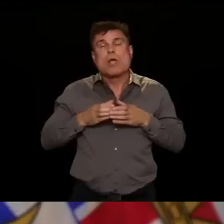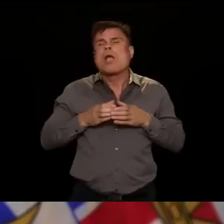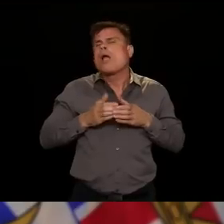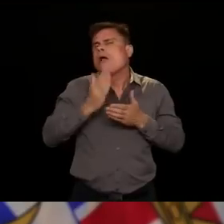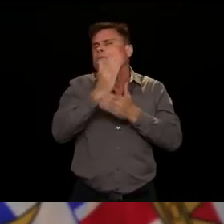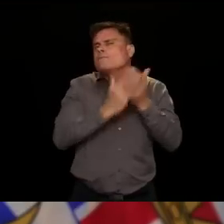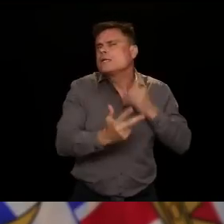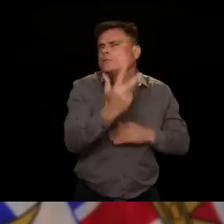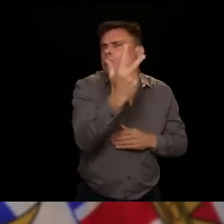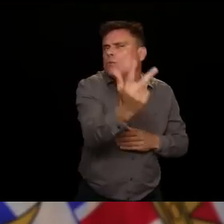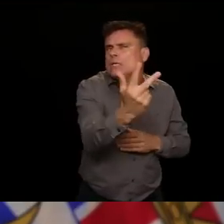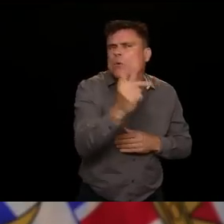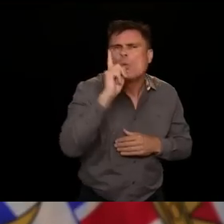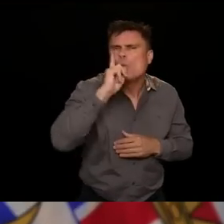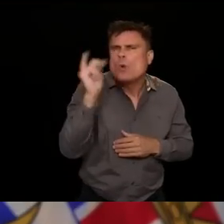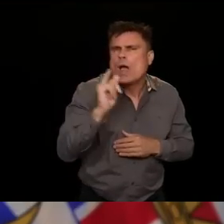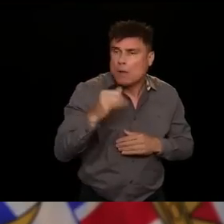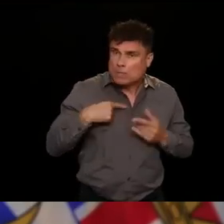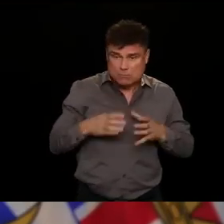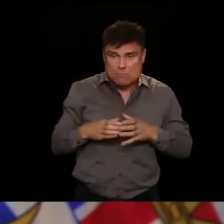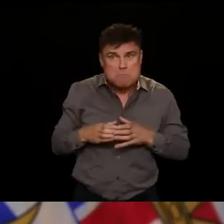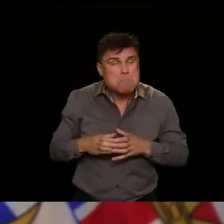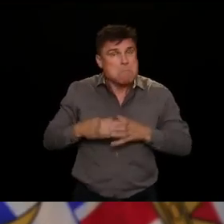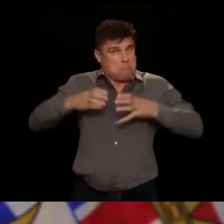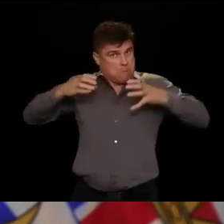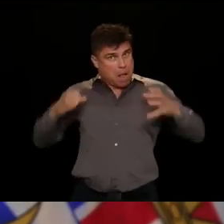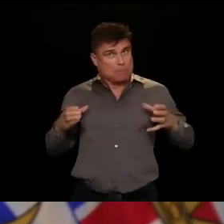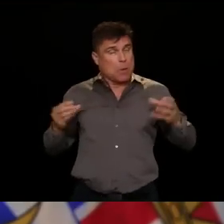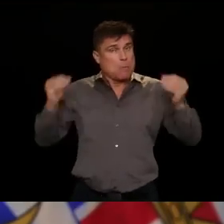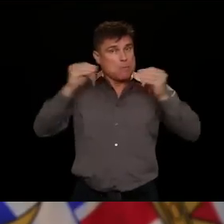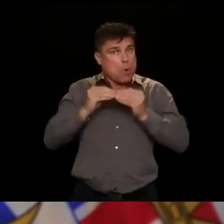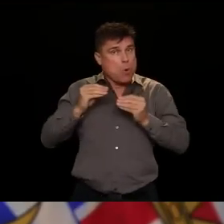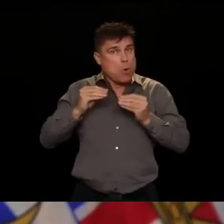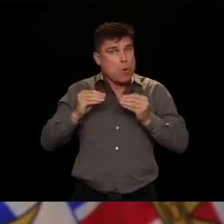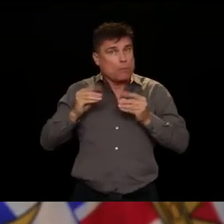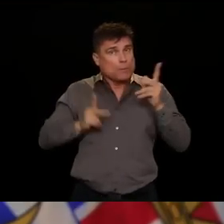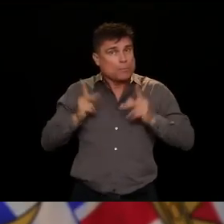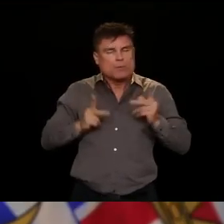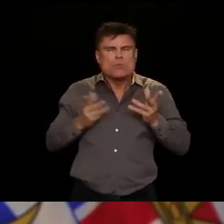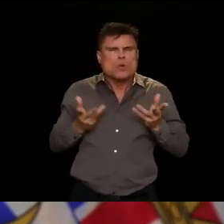I think that's where the nuance comes. As we are moving into this phase